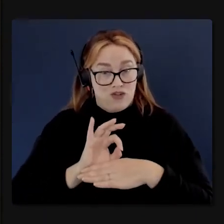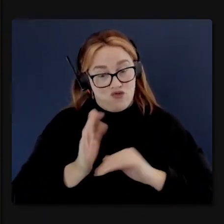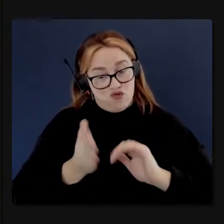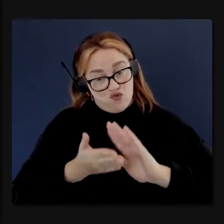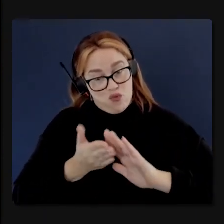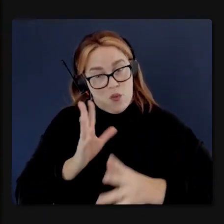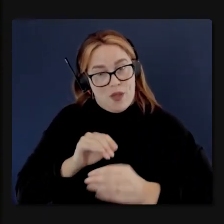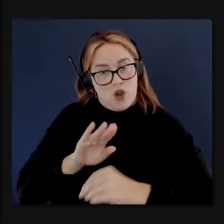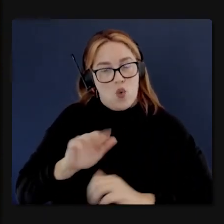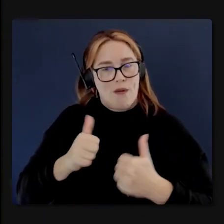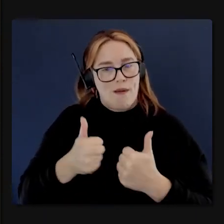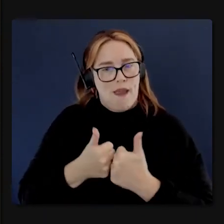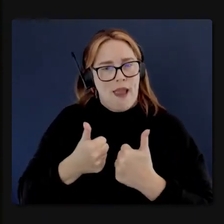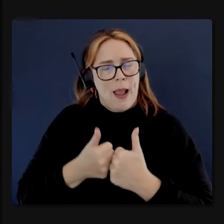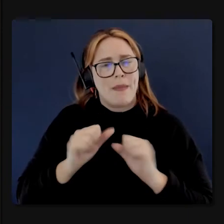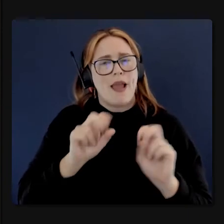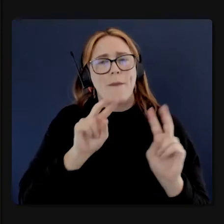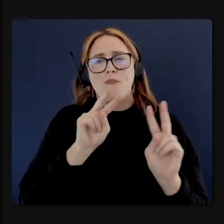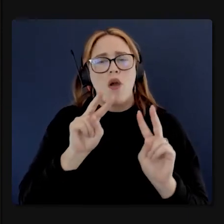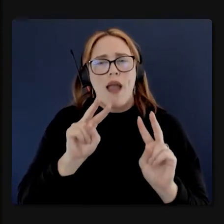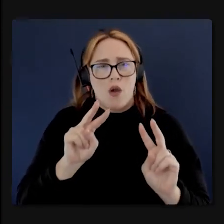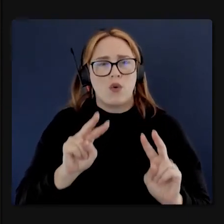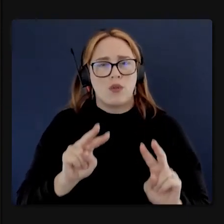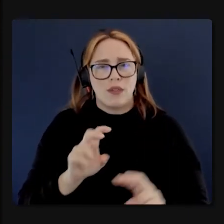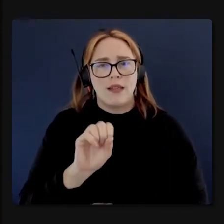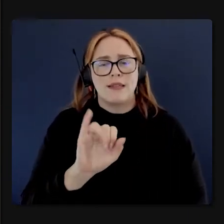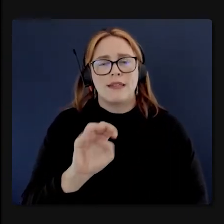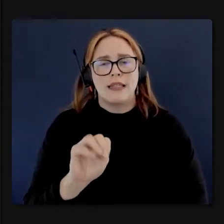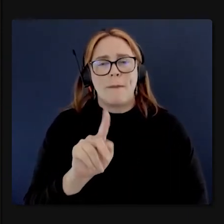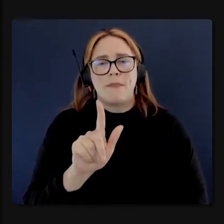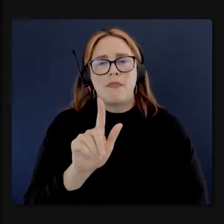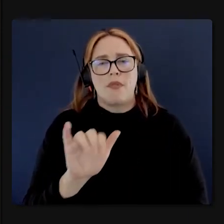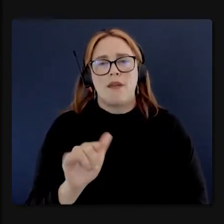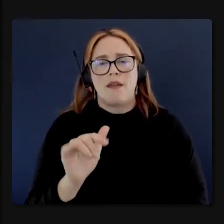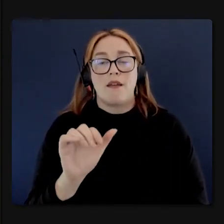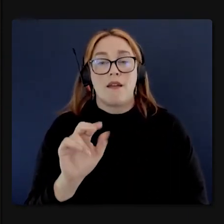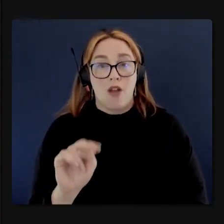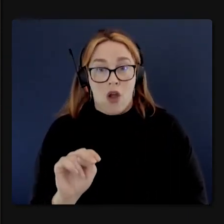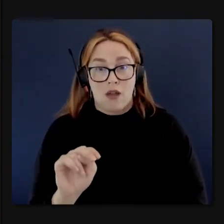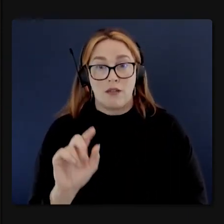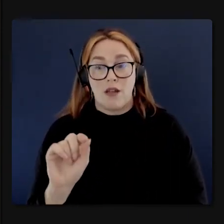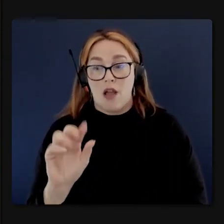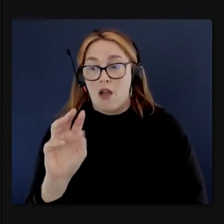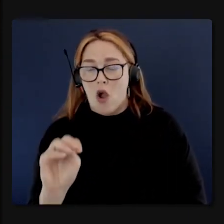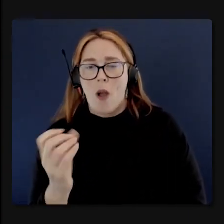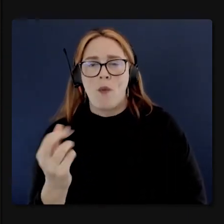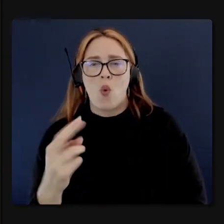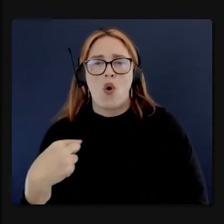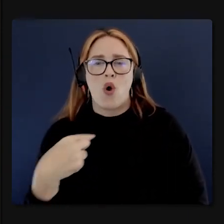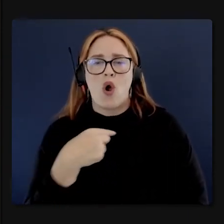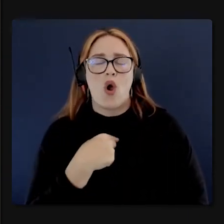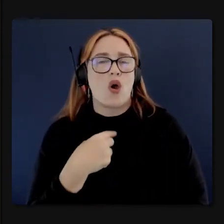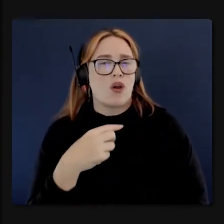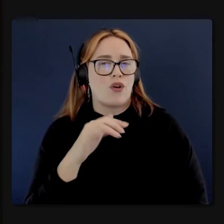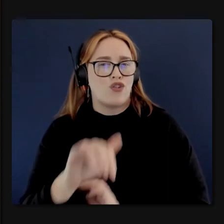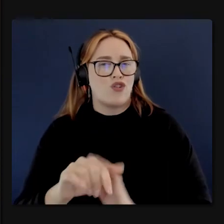visit our website, simplygon.com, or browse through our tutorial videos at Simplygon's Youtube channel.